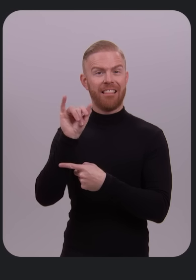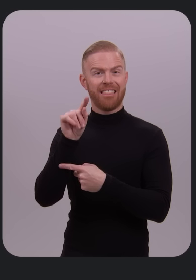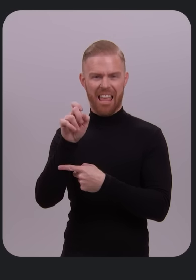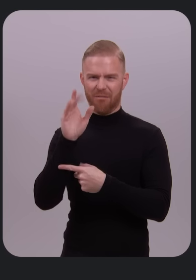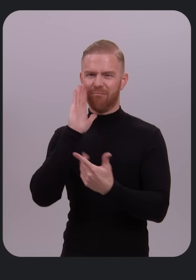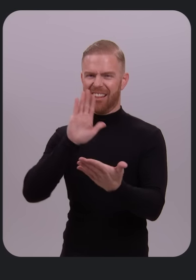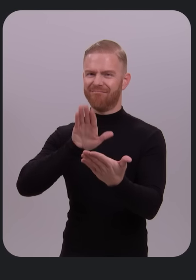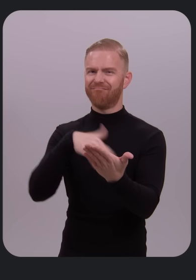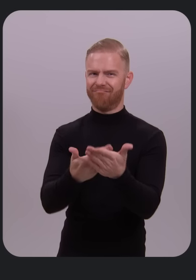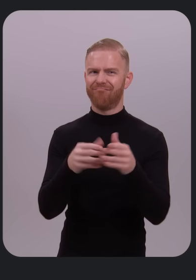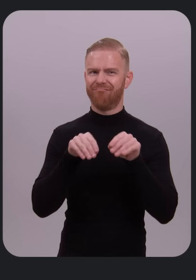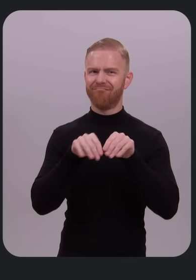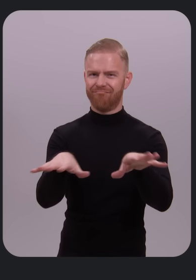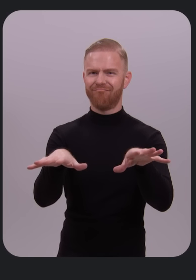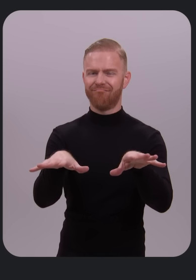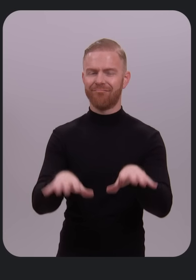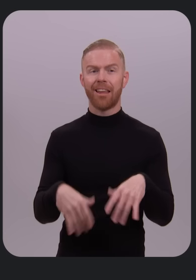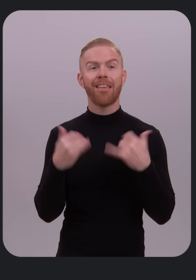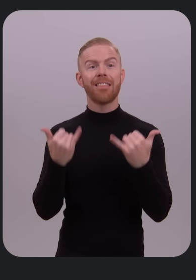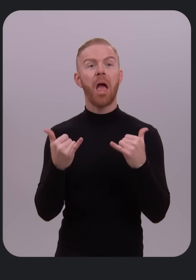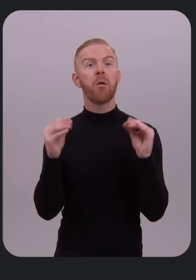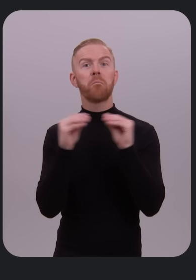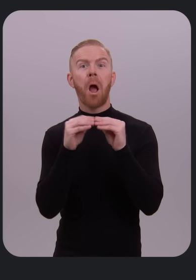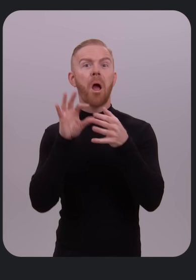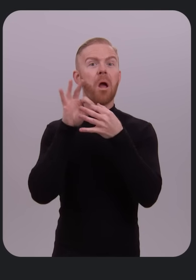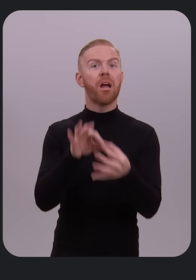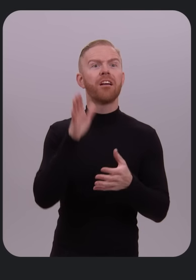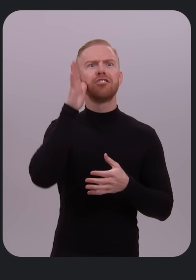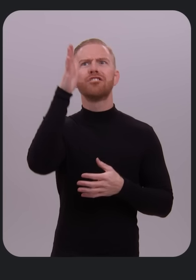And now, for more on the future of Gemini, back to you, Demis.